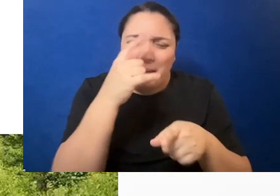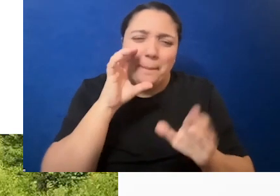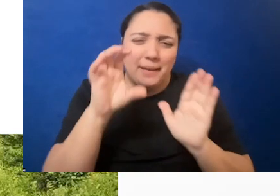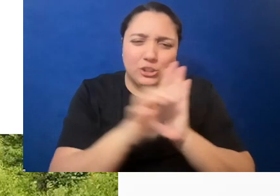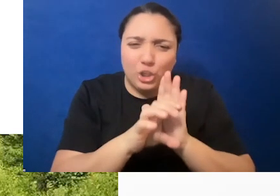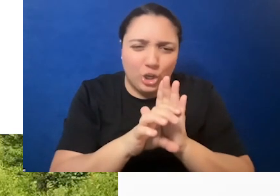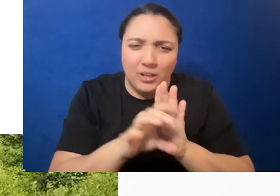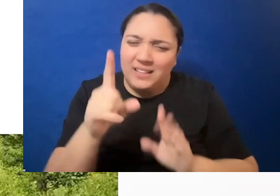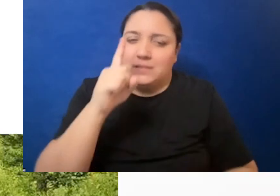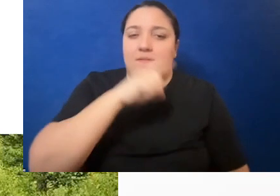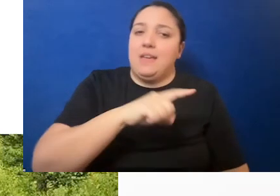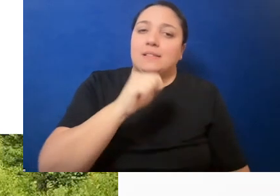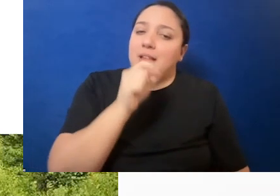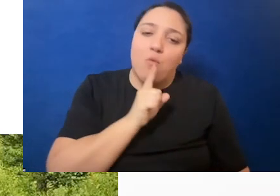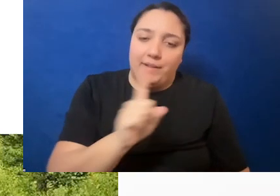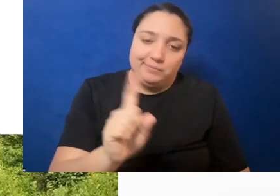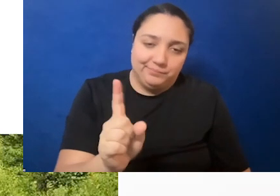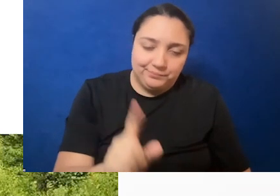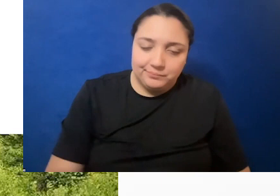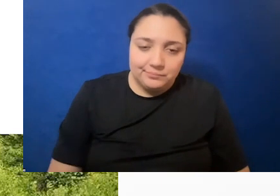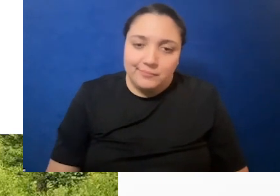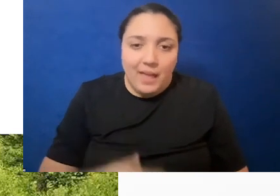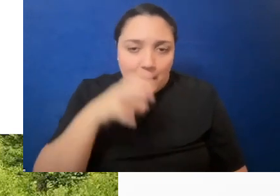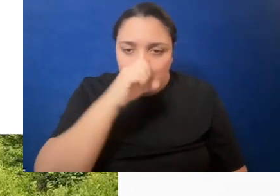A BEAR, THIS IS PHOTO SHOPPED.